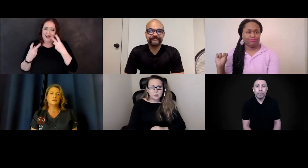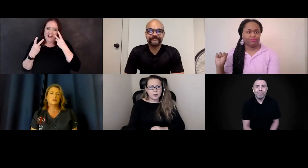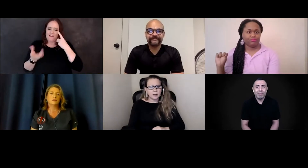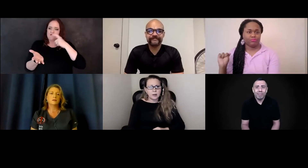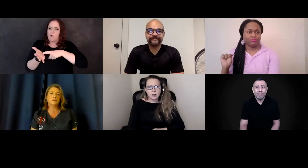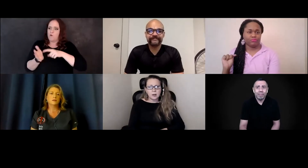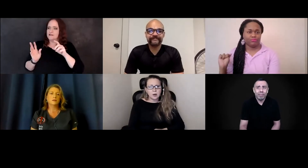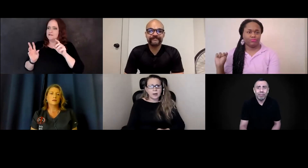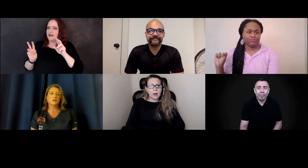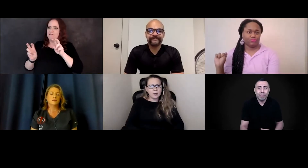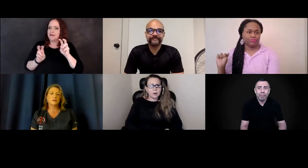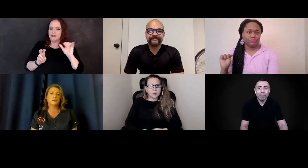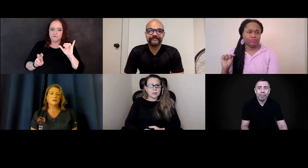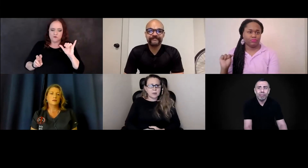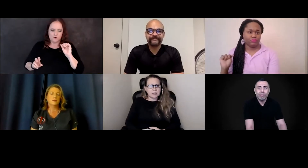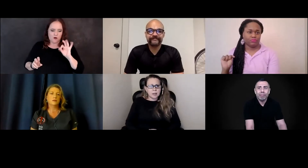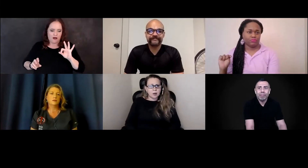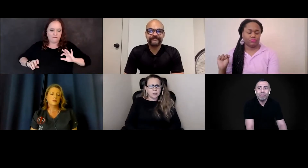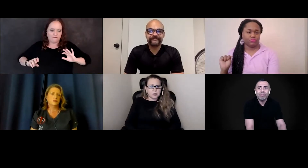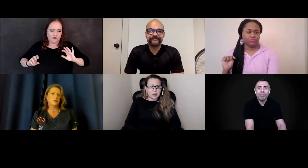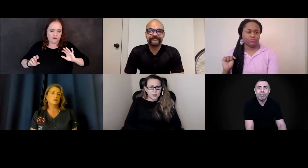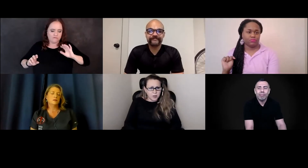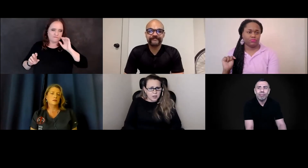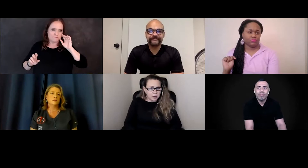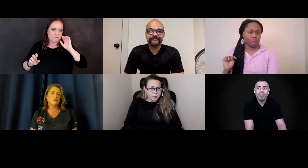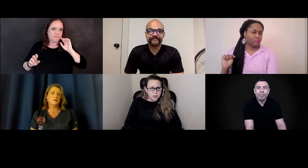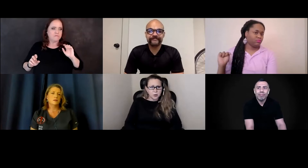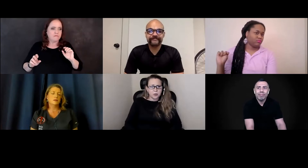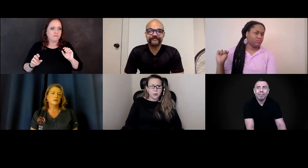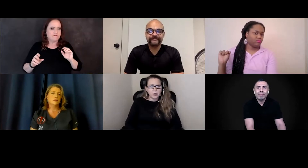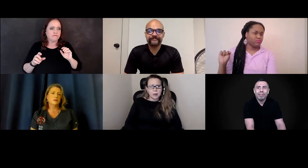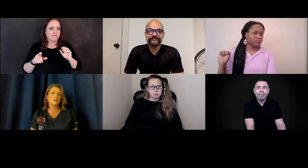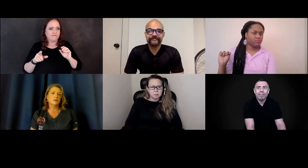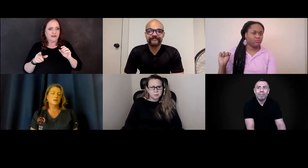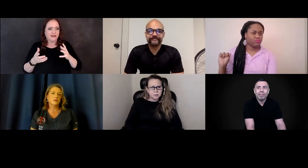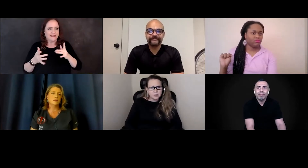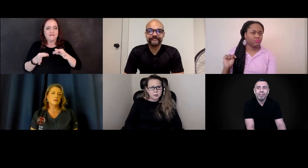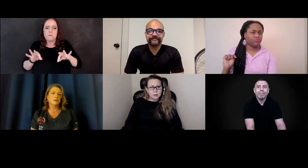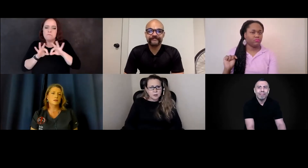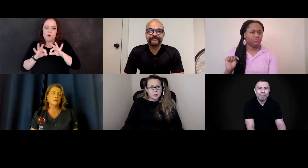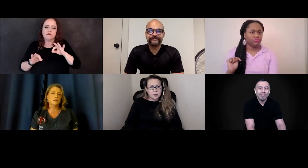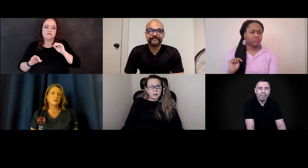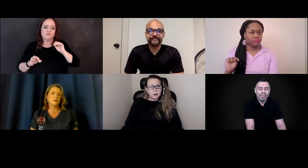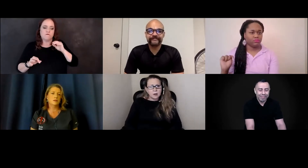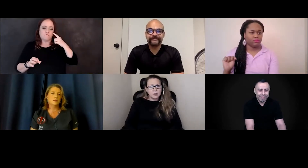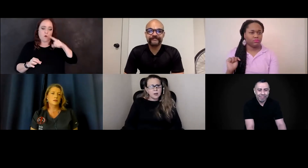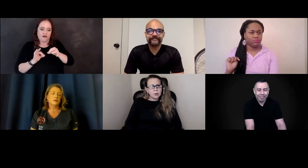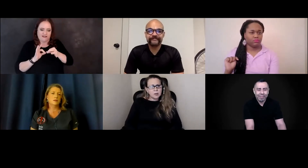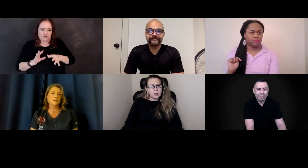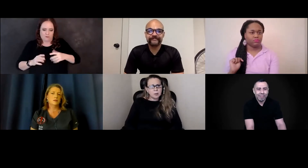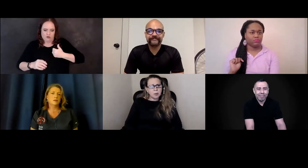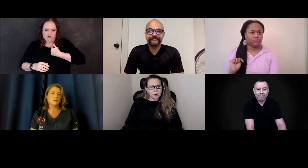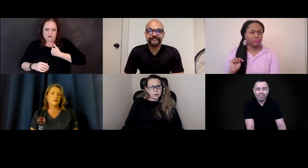And I've noticed myself, there's kind of a theme, too, for you know the importance for